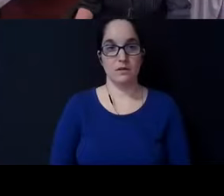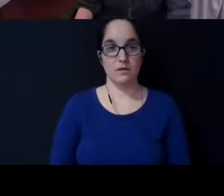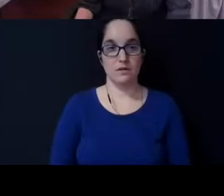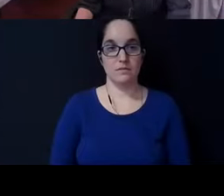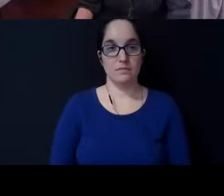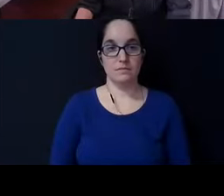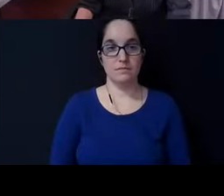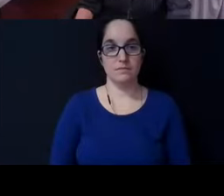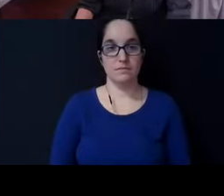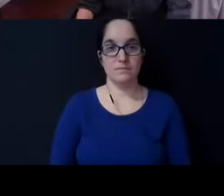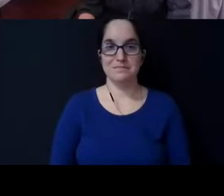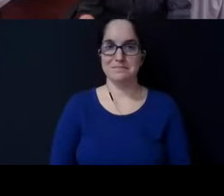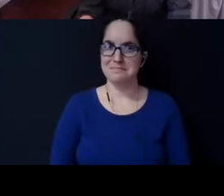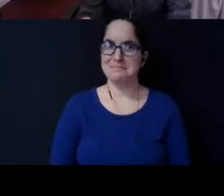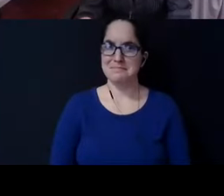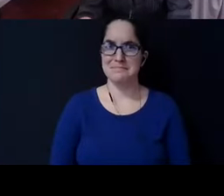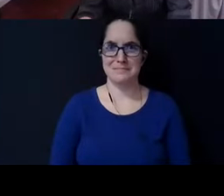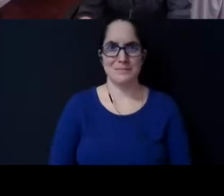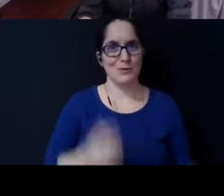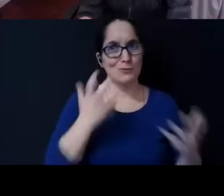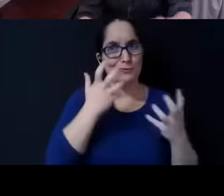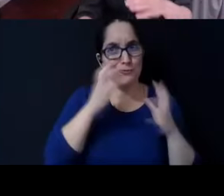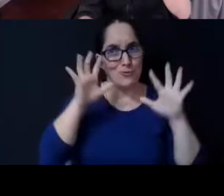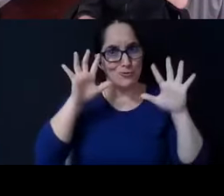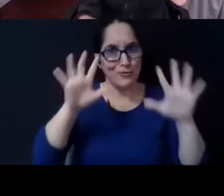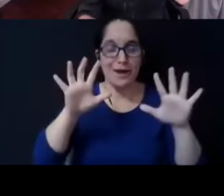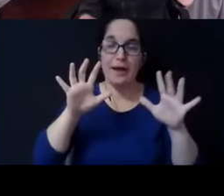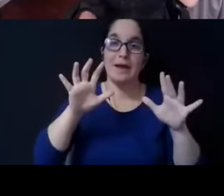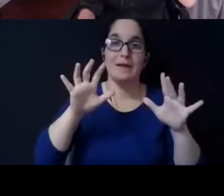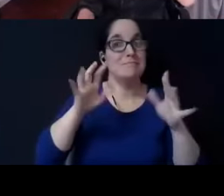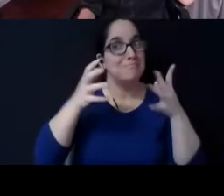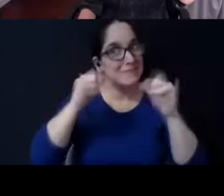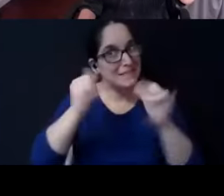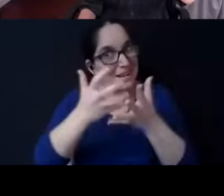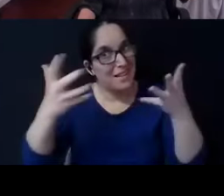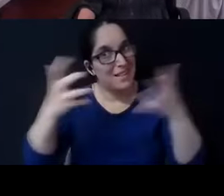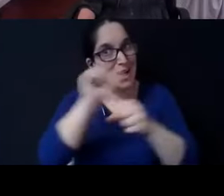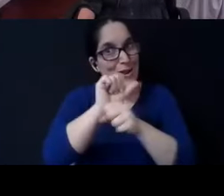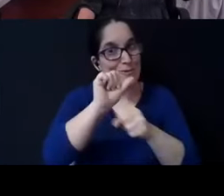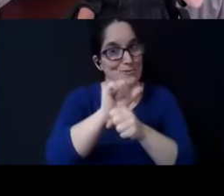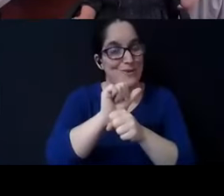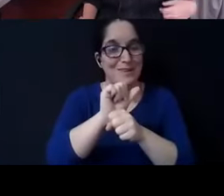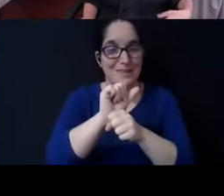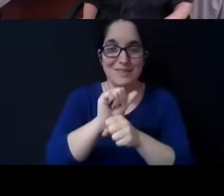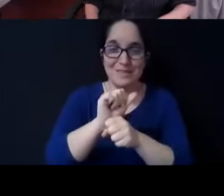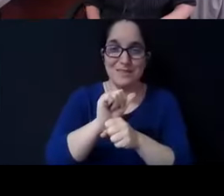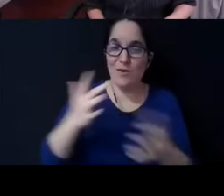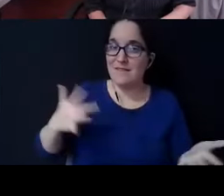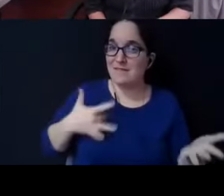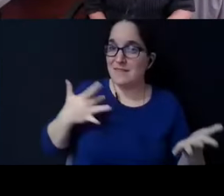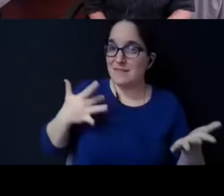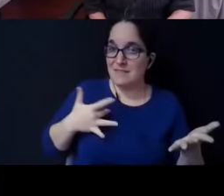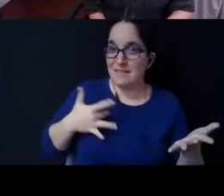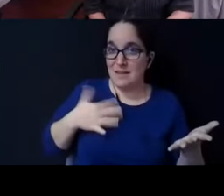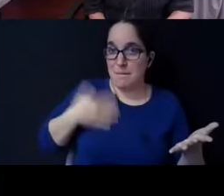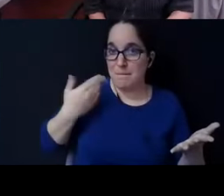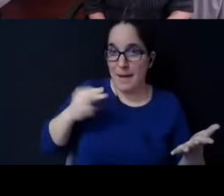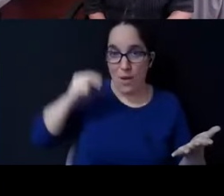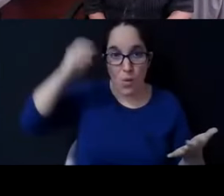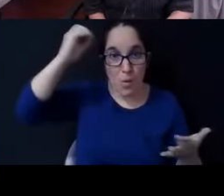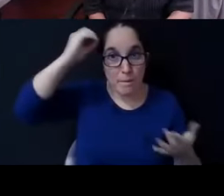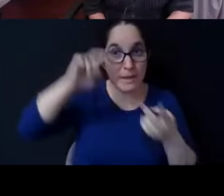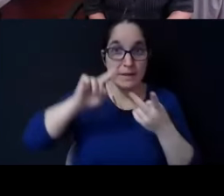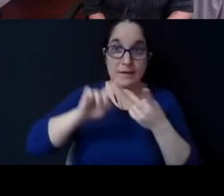It was great, it was a lot of work. Makes me feel like my opinion, my contribution mattered. With help